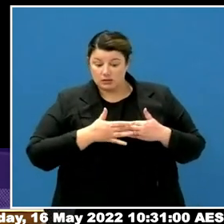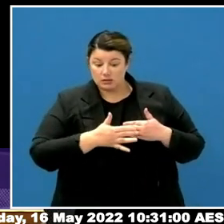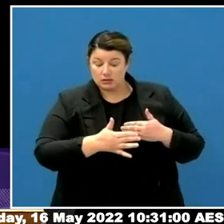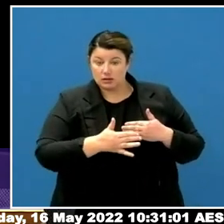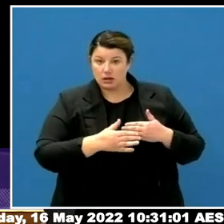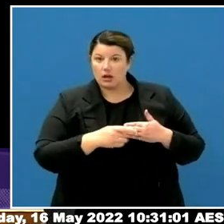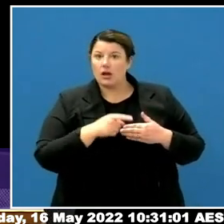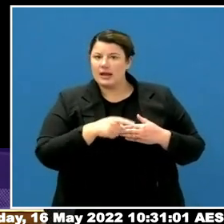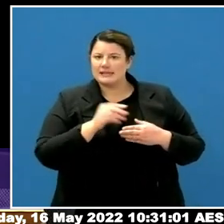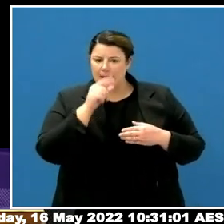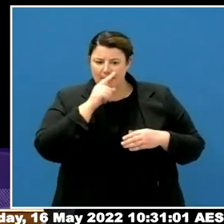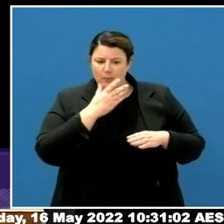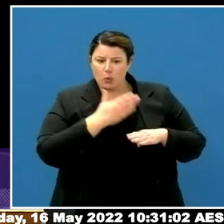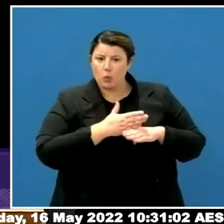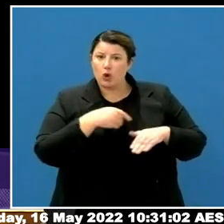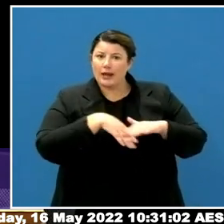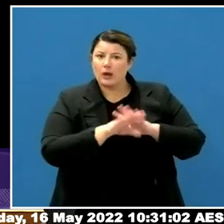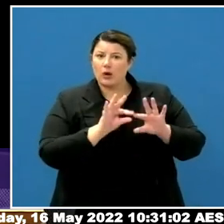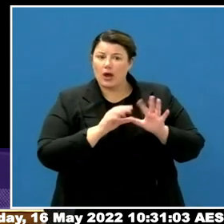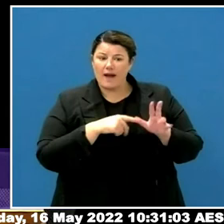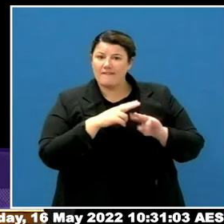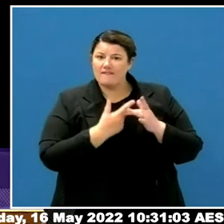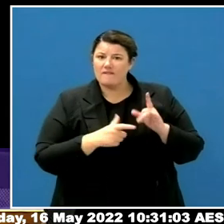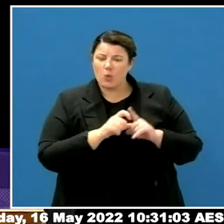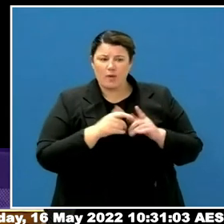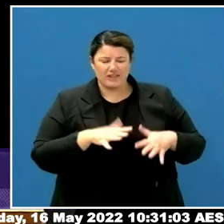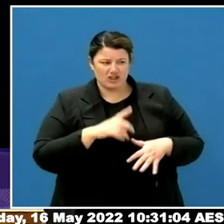organisation safeguarding systems and processes.